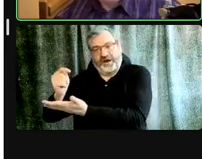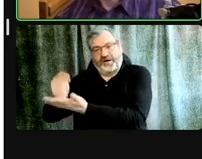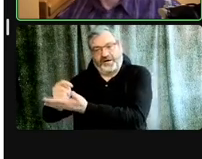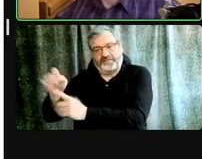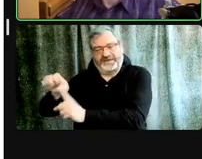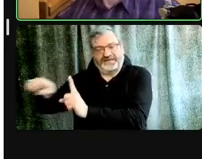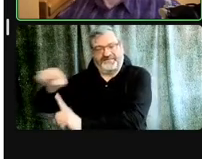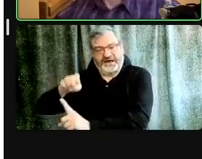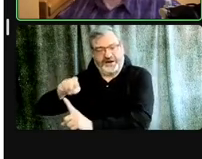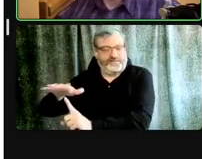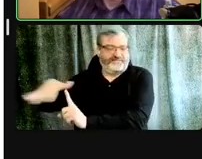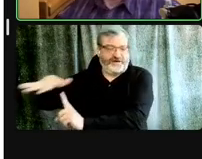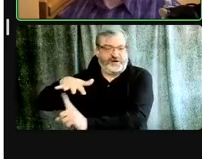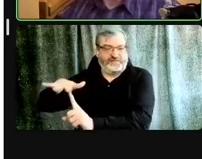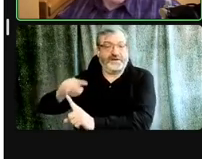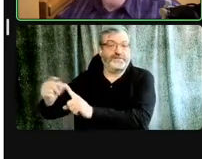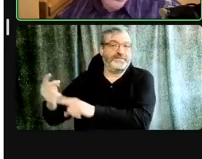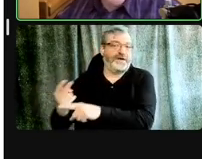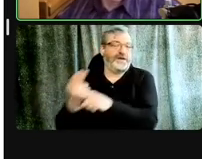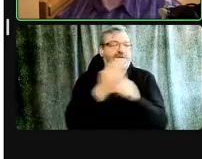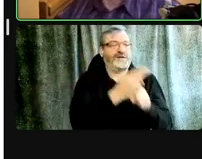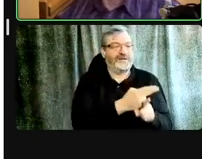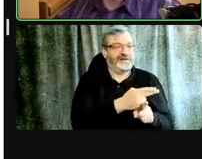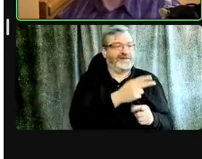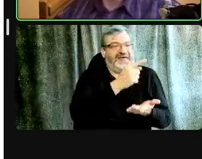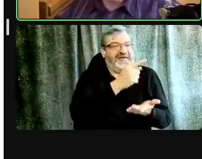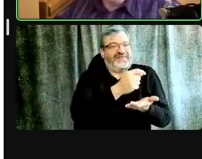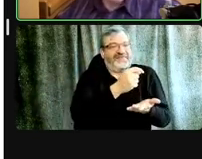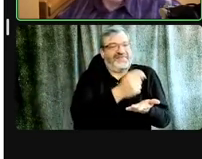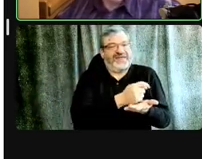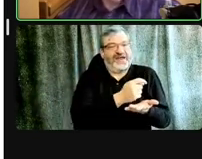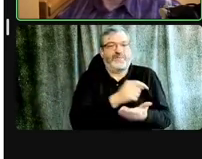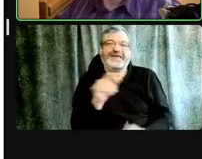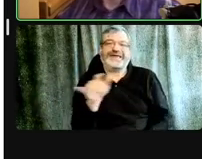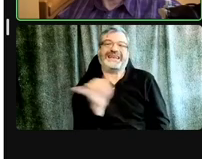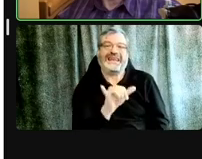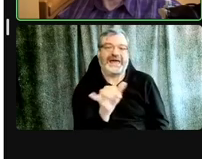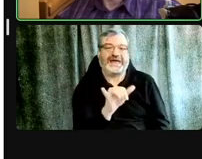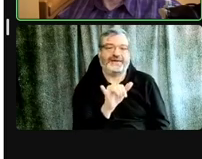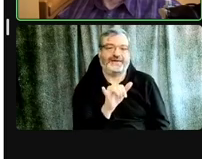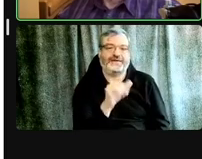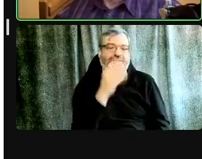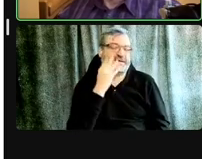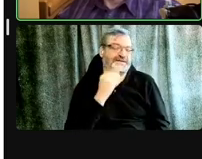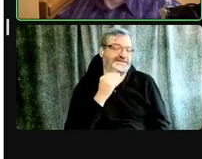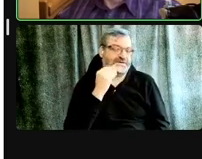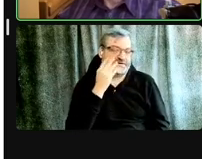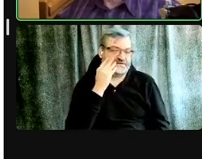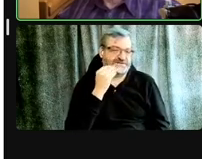heritage especially and creative practices that people can bring and do